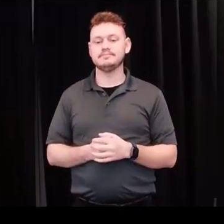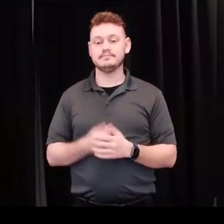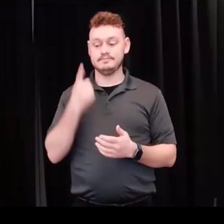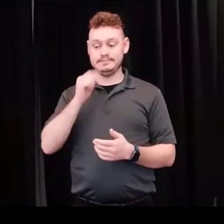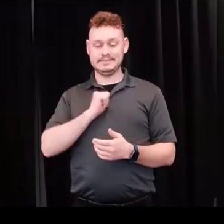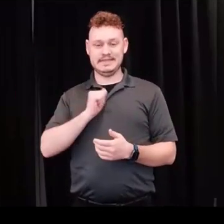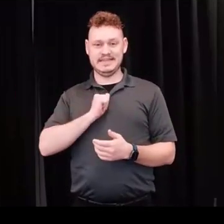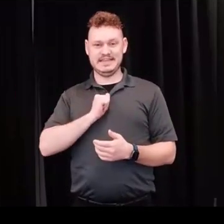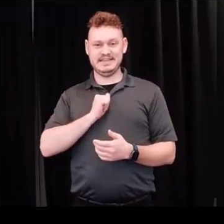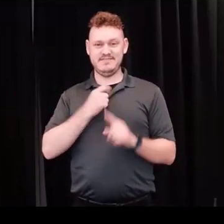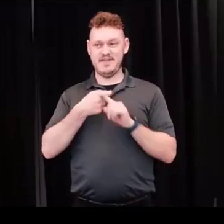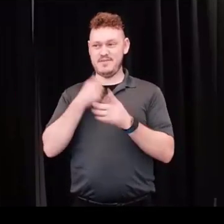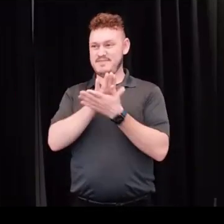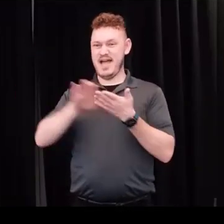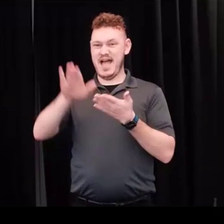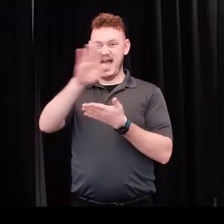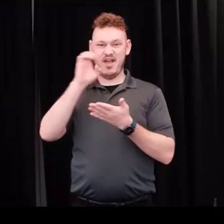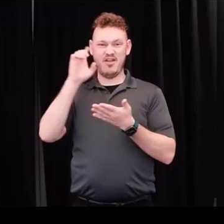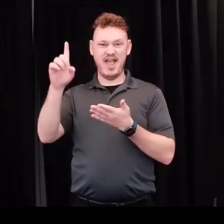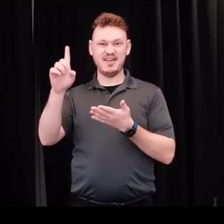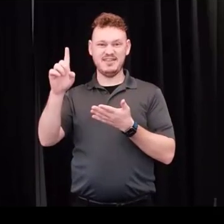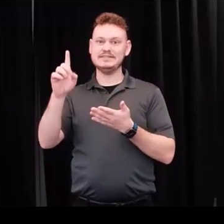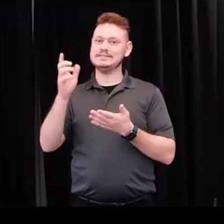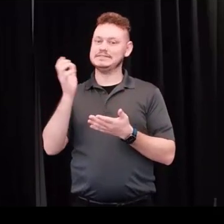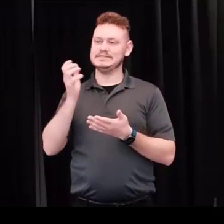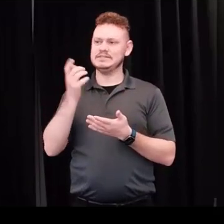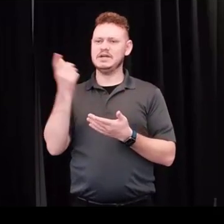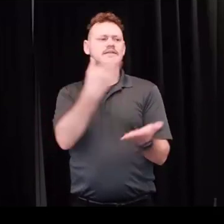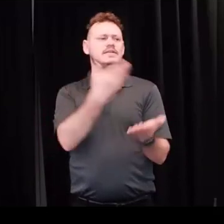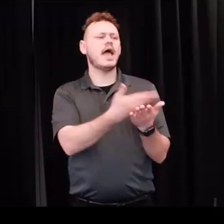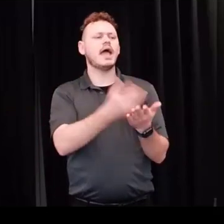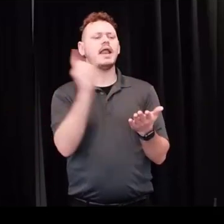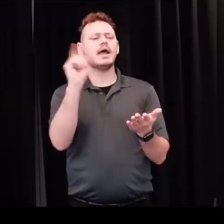coming from higher ed, that's always, "Well, where is the data? Where does the research say that we